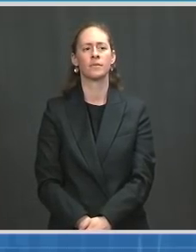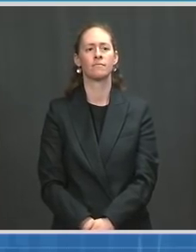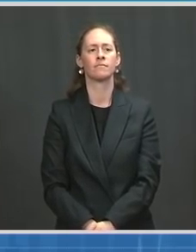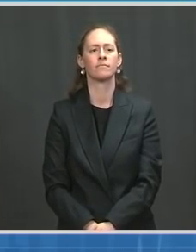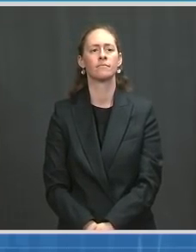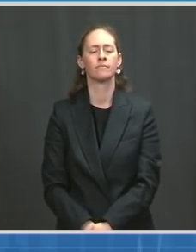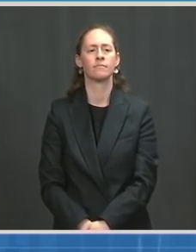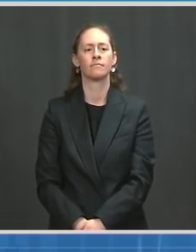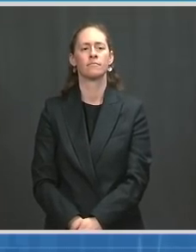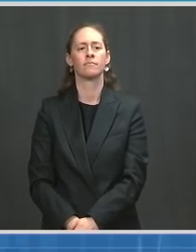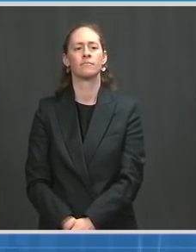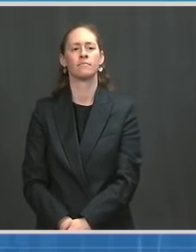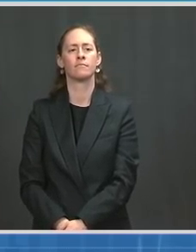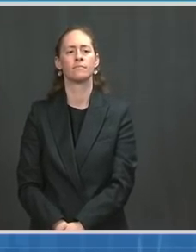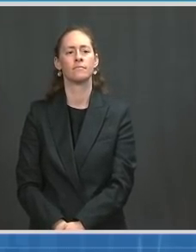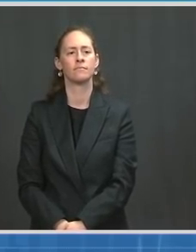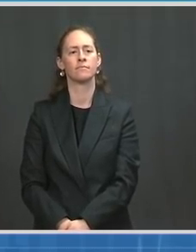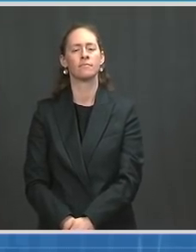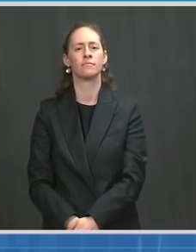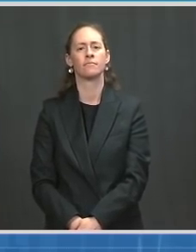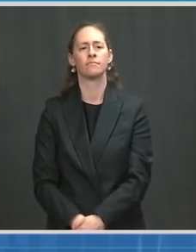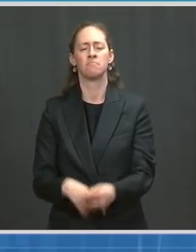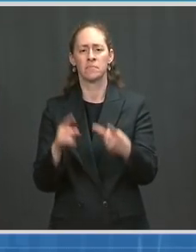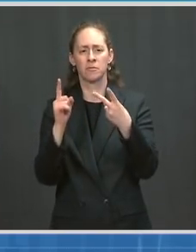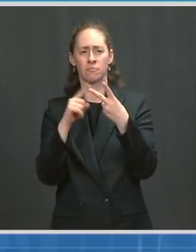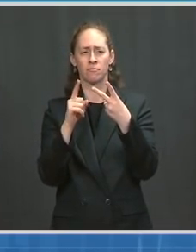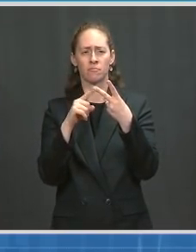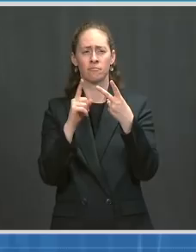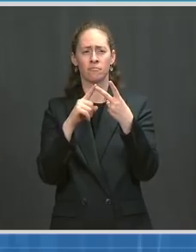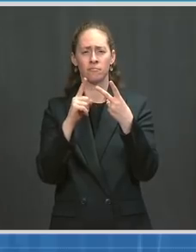Meg asked was about the use of monoclonals as prophylactics.